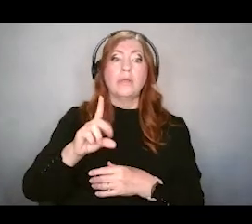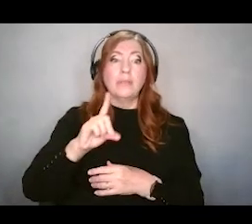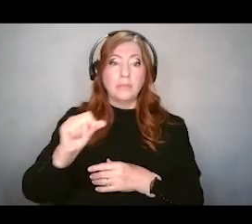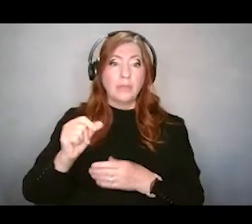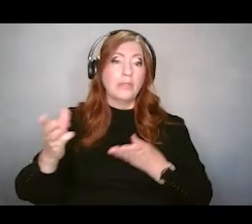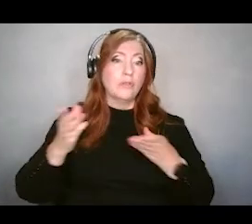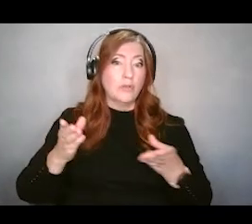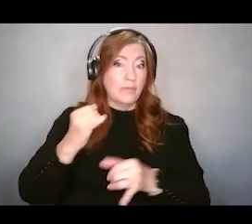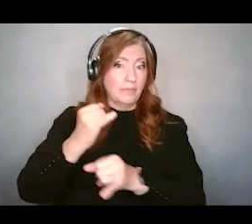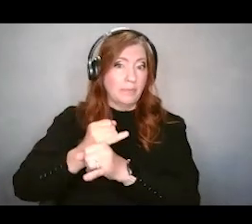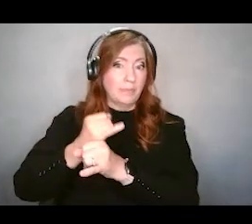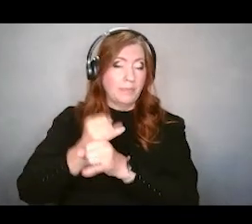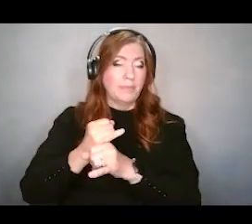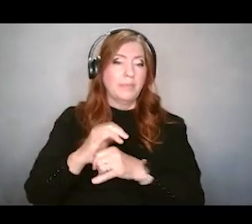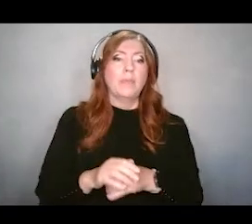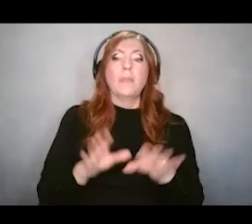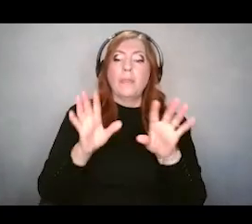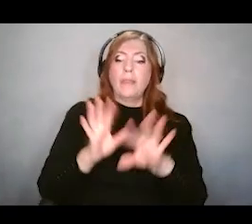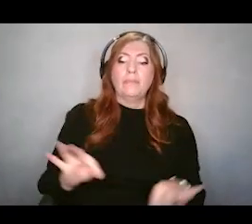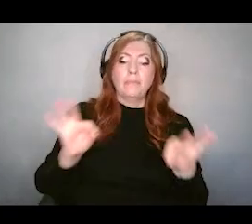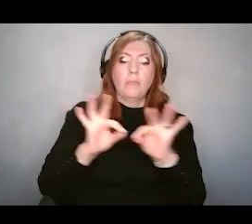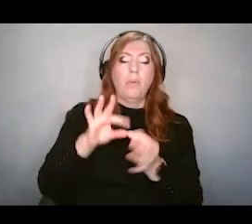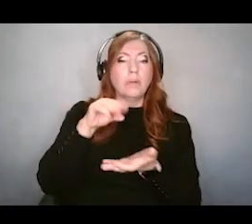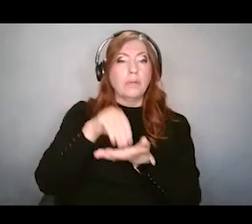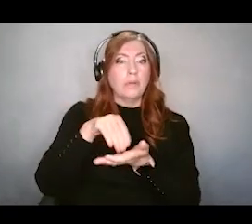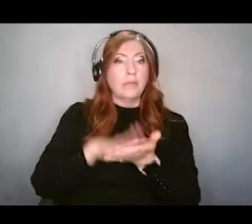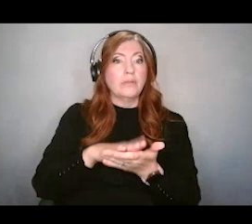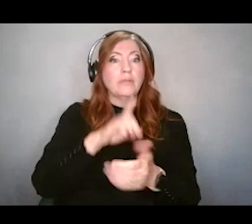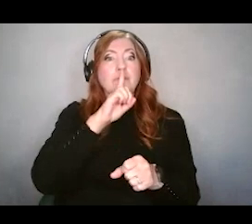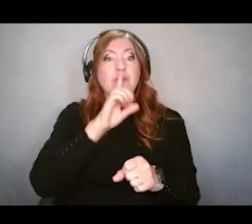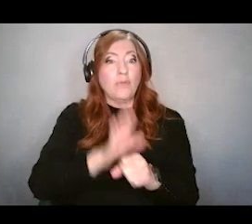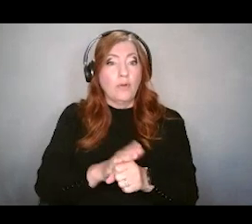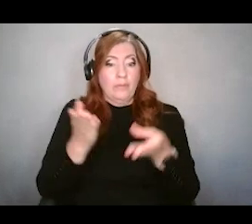The key is that the documentation confirms the presence of a disability and its impact